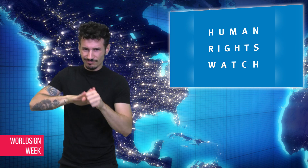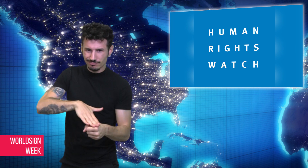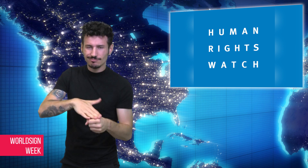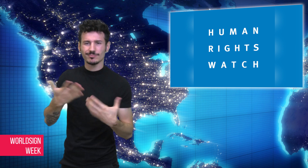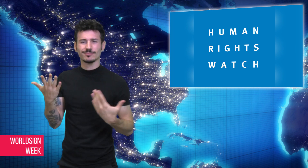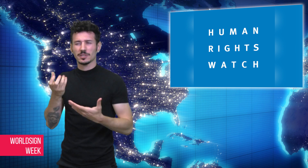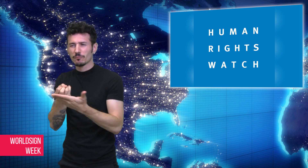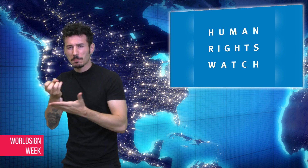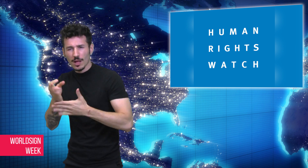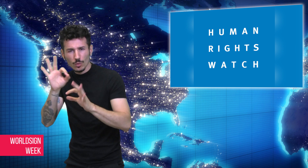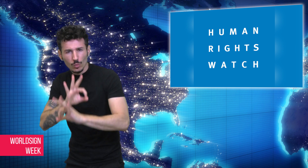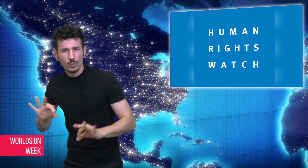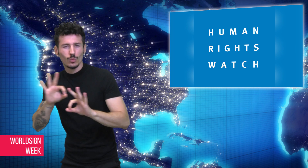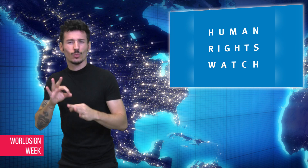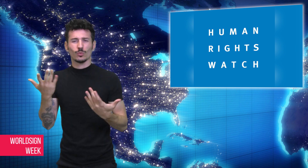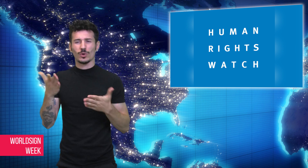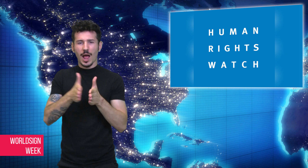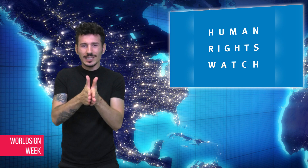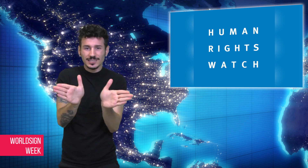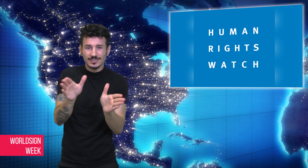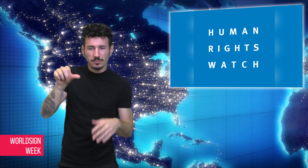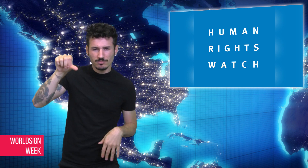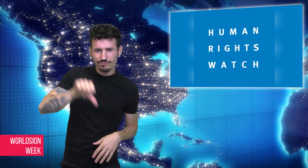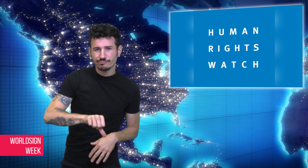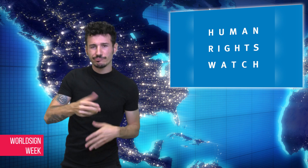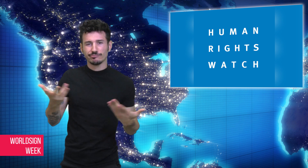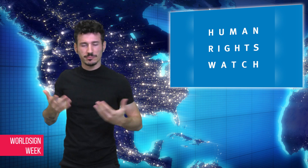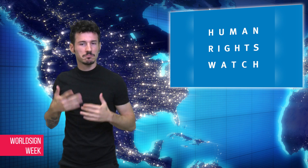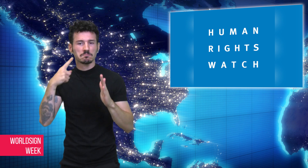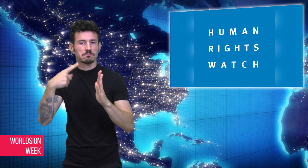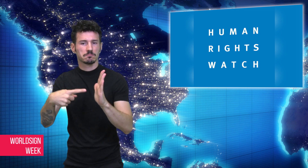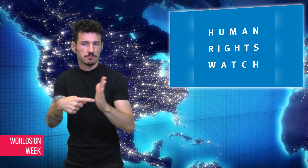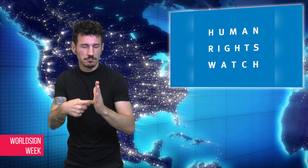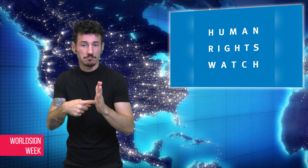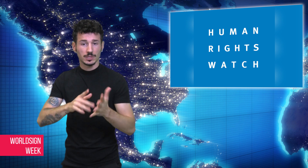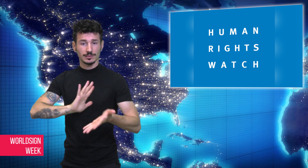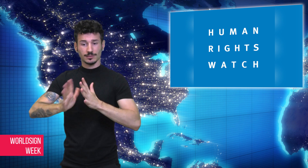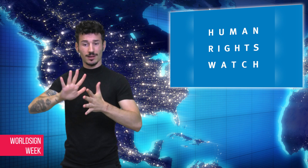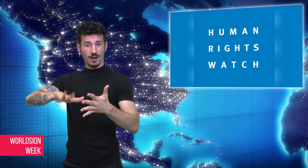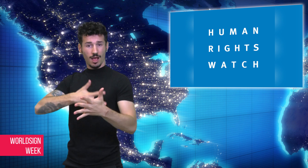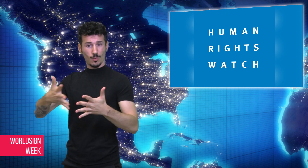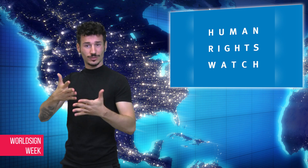They found that they face discrimination, ignorance,